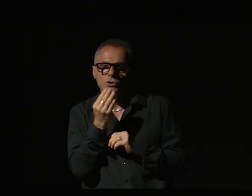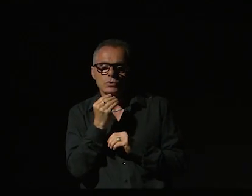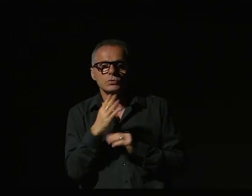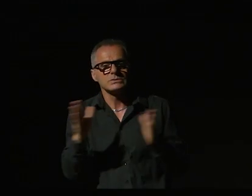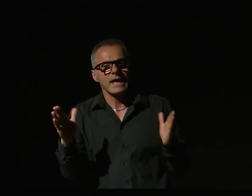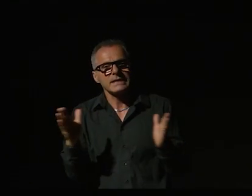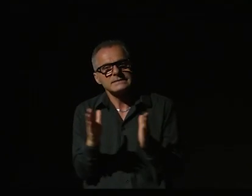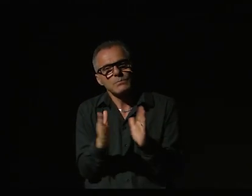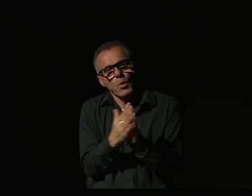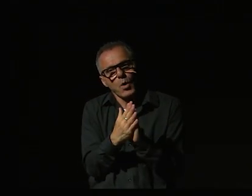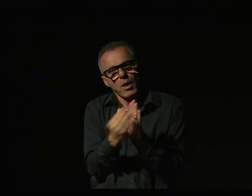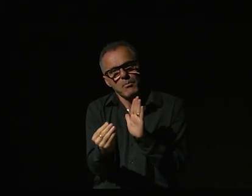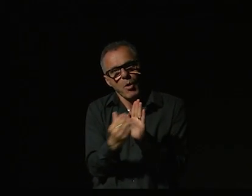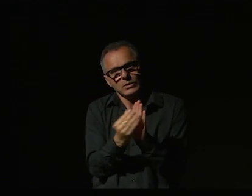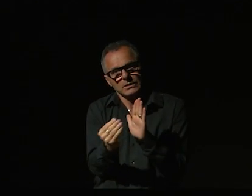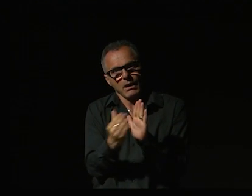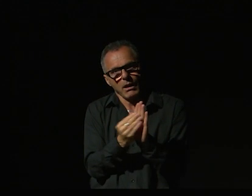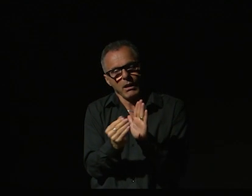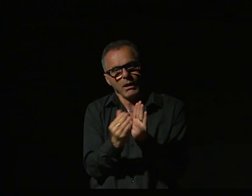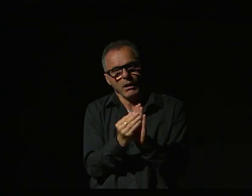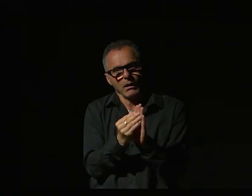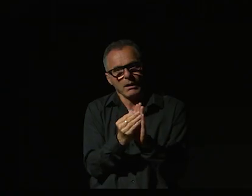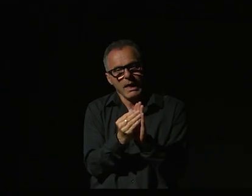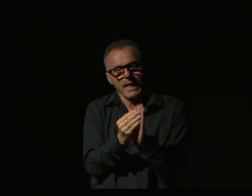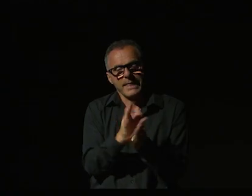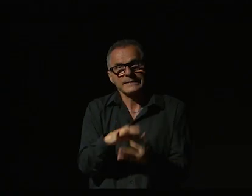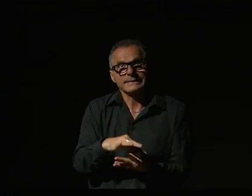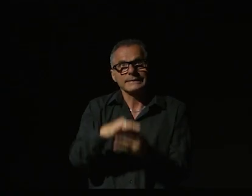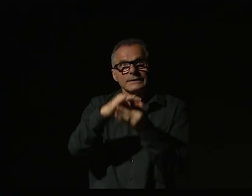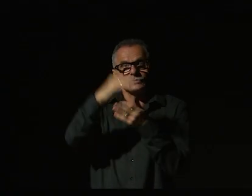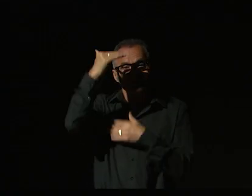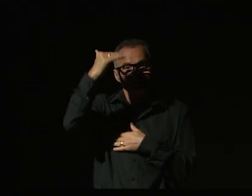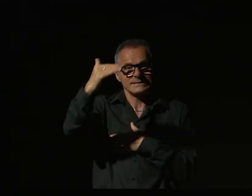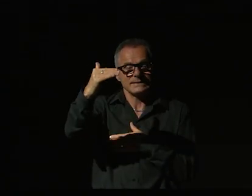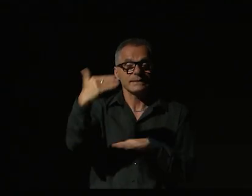and direct improvisation on the ceiling. That means there was a conscious effort made